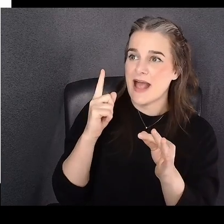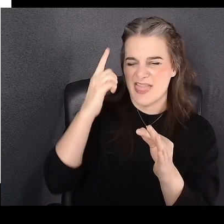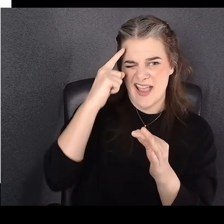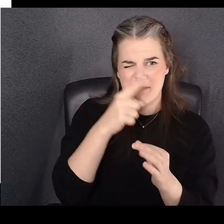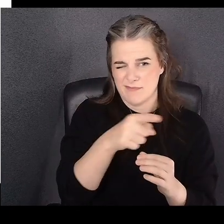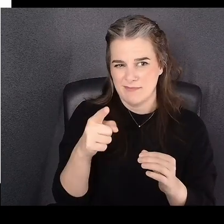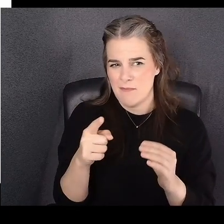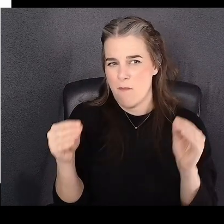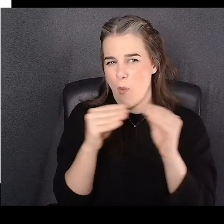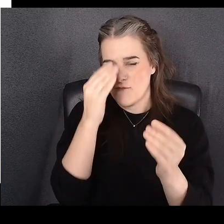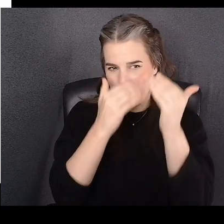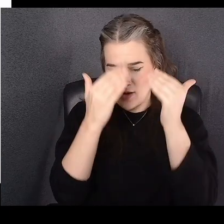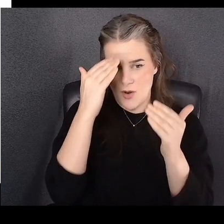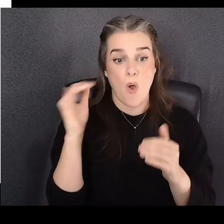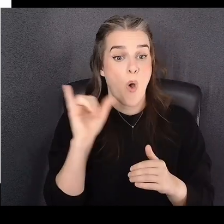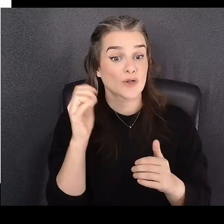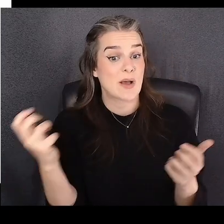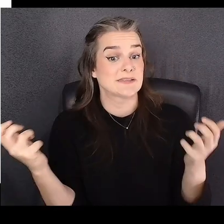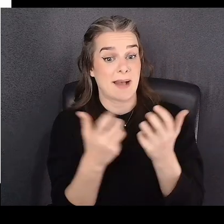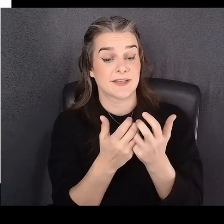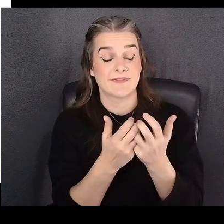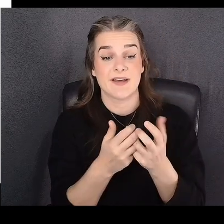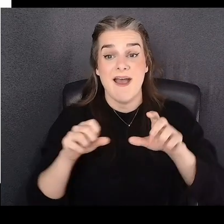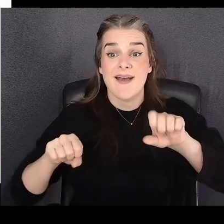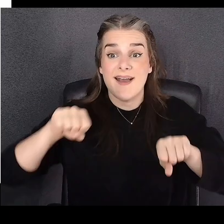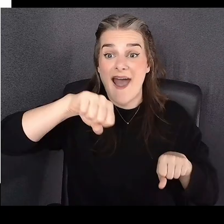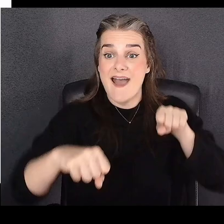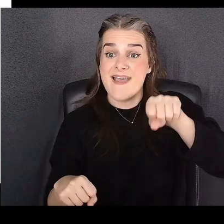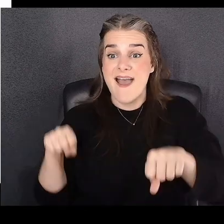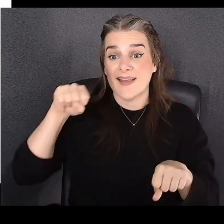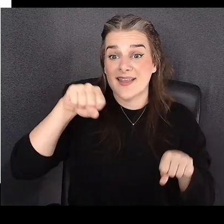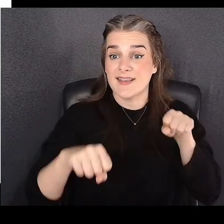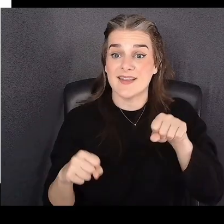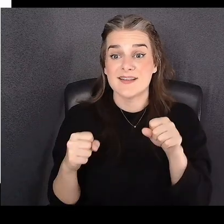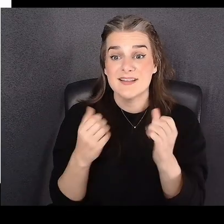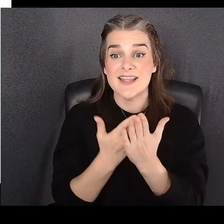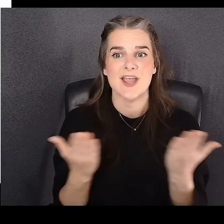I always found it interesting. So I bring it up all the time. It's funny, too.